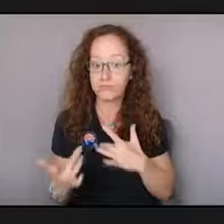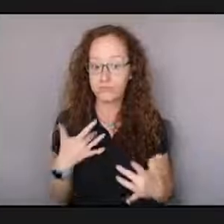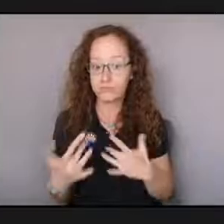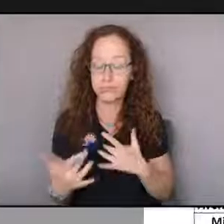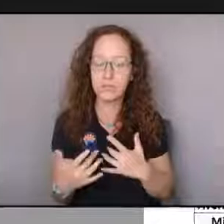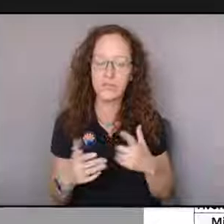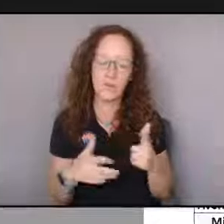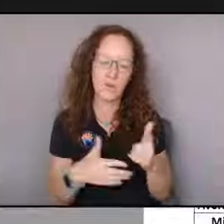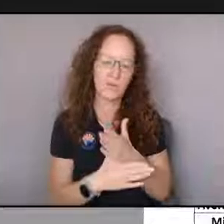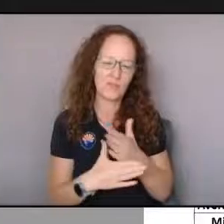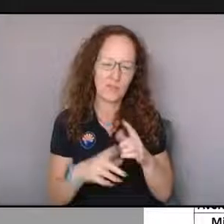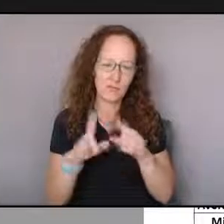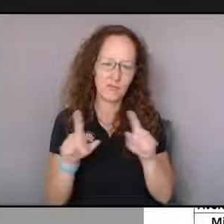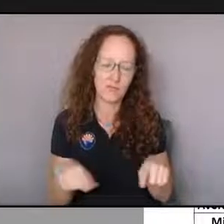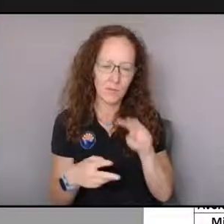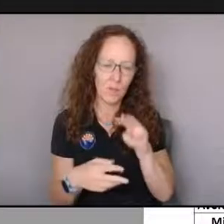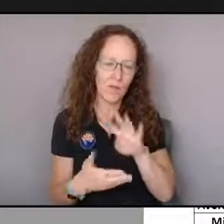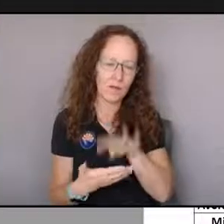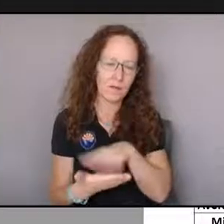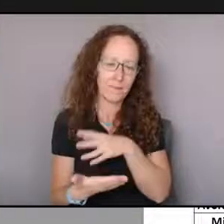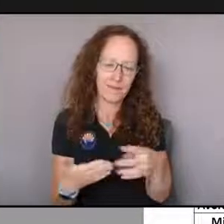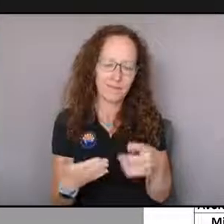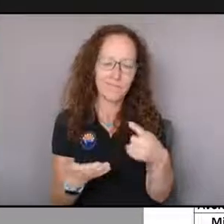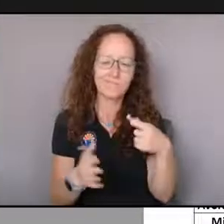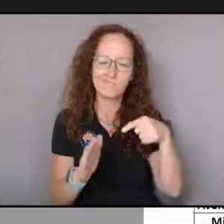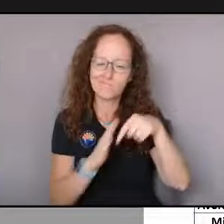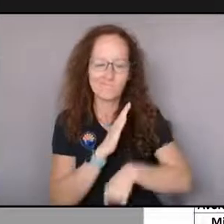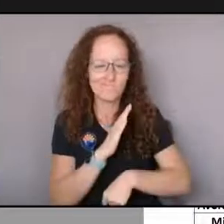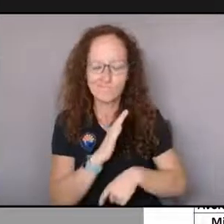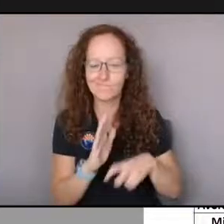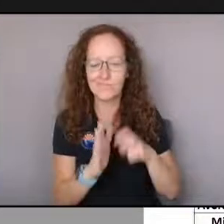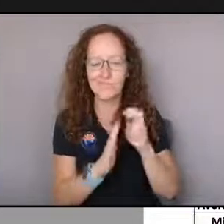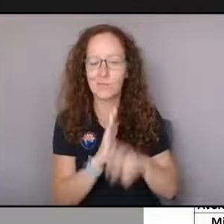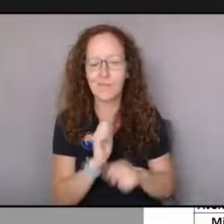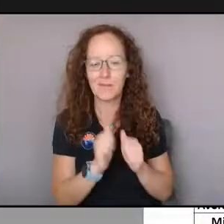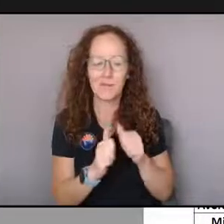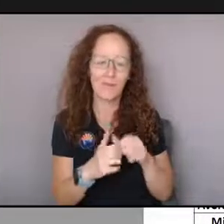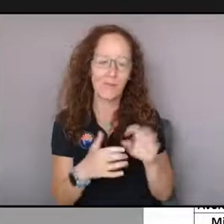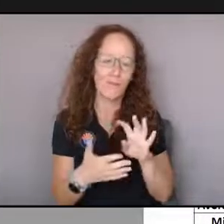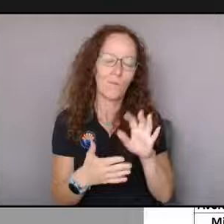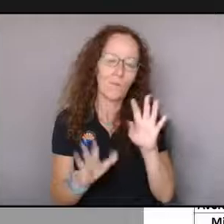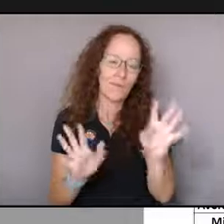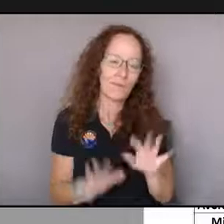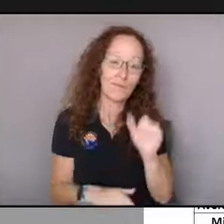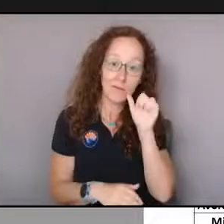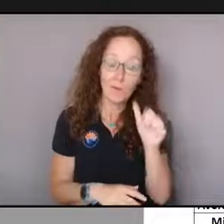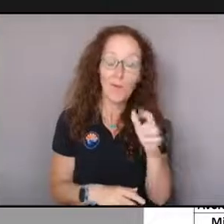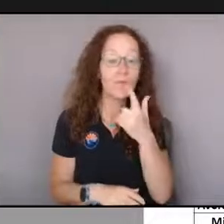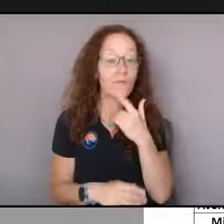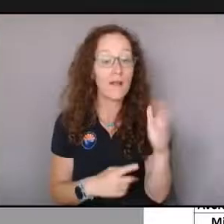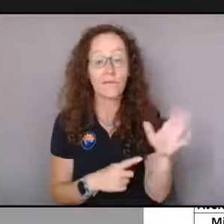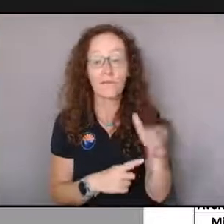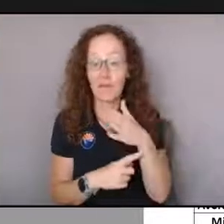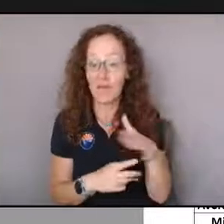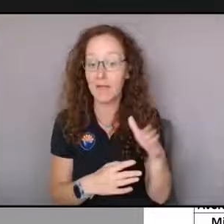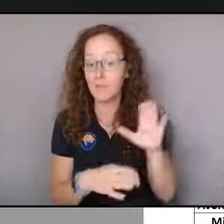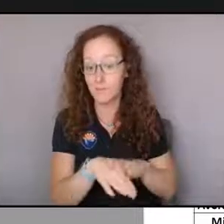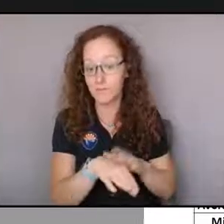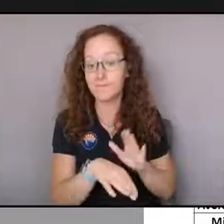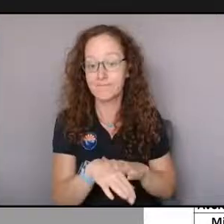LET ME JUST SHARE MY SCREEN HERE. WE'LL LOOK AT THE MATRIX AND GET RIGHT INTO THE WEATHER. SO TOMORROW, RED FLAG WARNING IS A BIG MESSAGE FOR